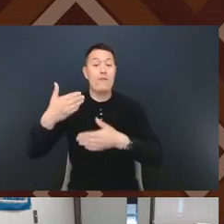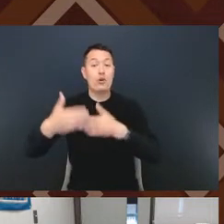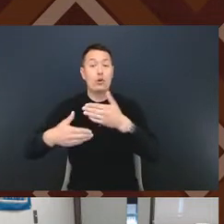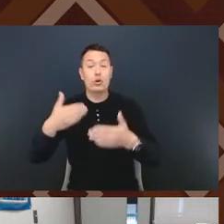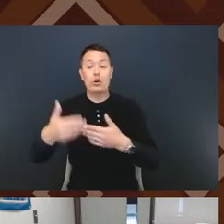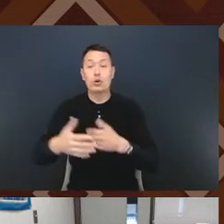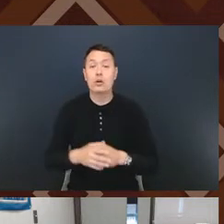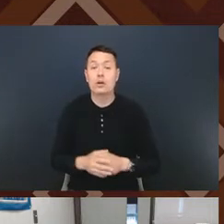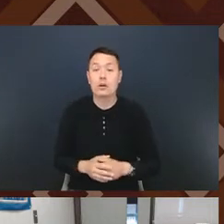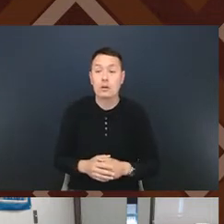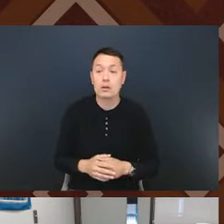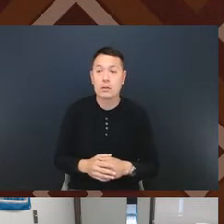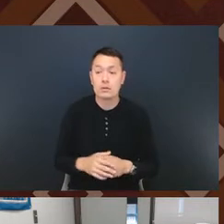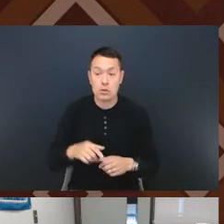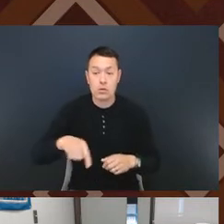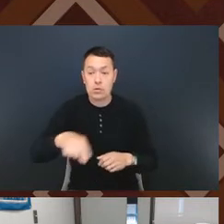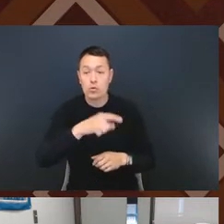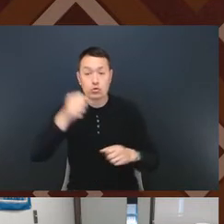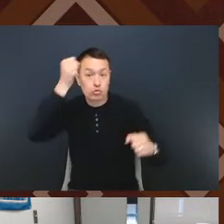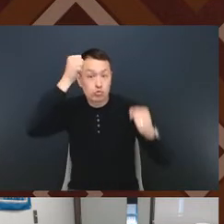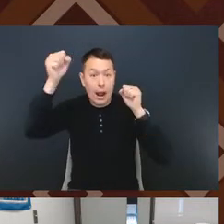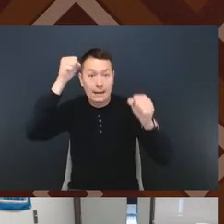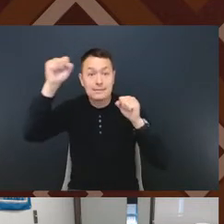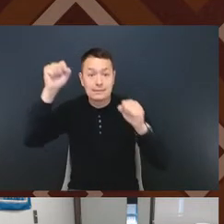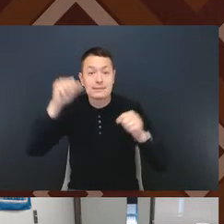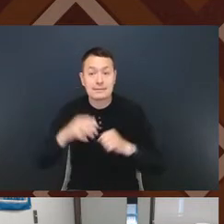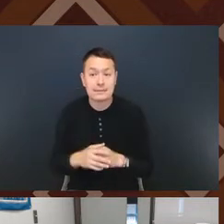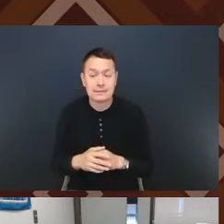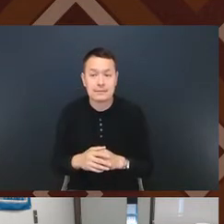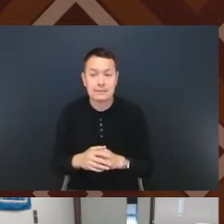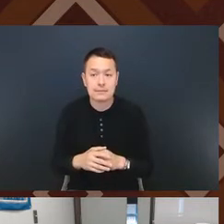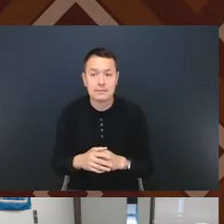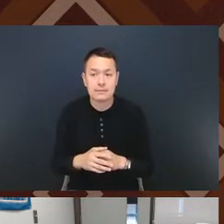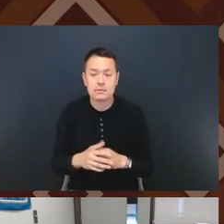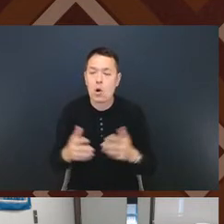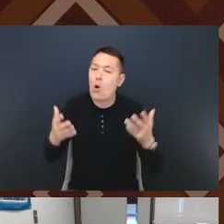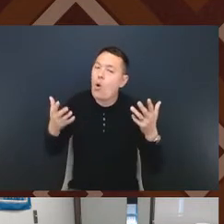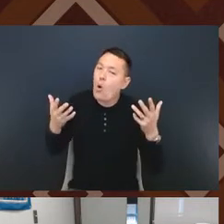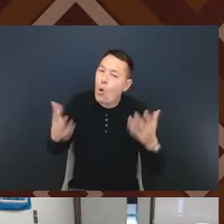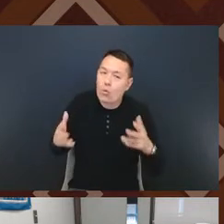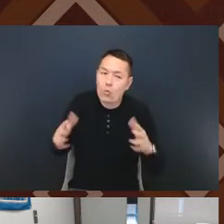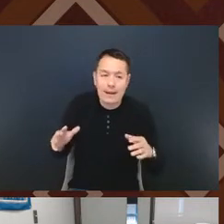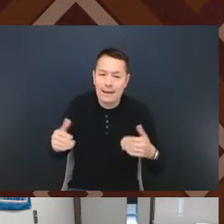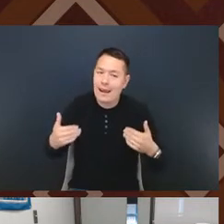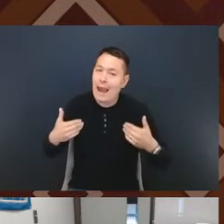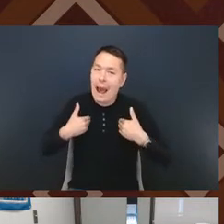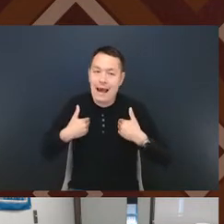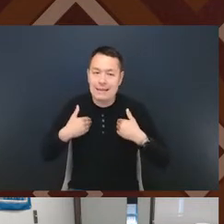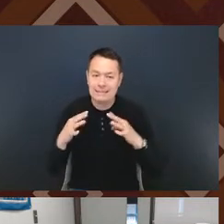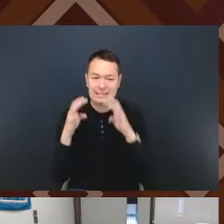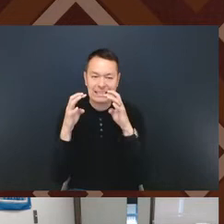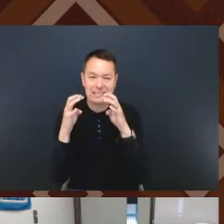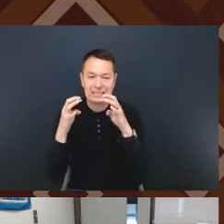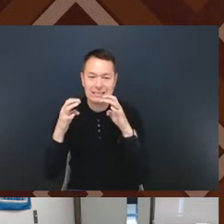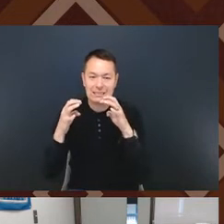of the riots, right. There was and there had already been a lot of tension for a variety of reasons